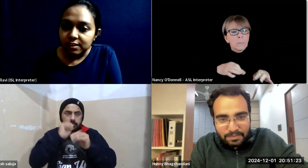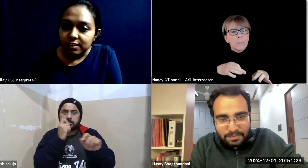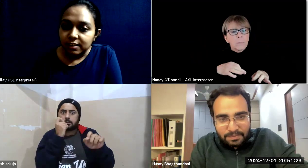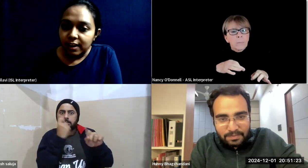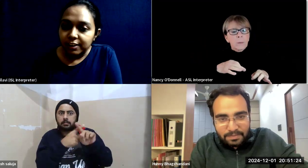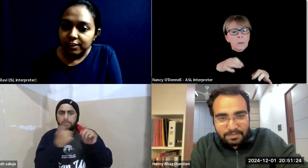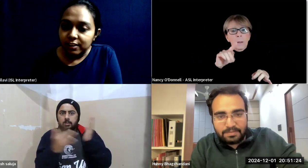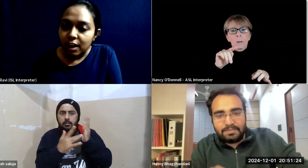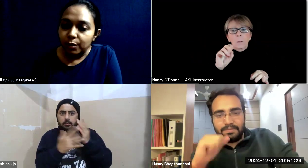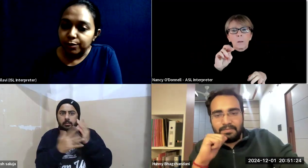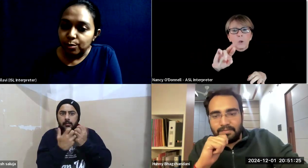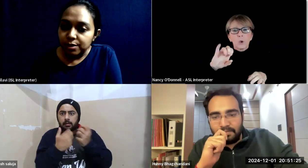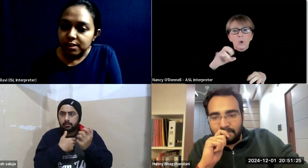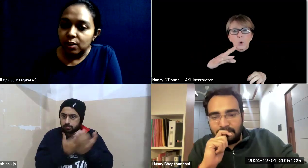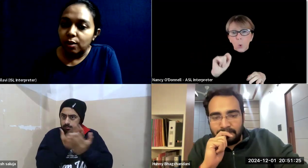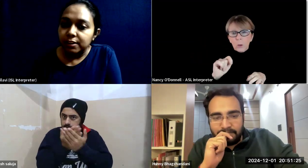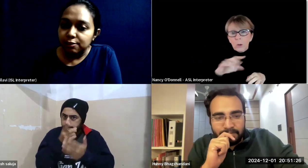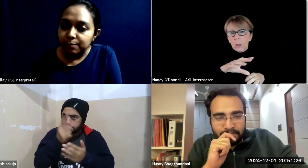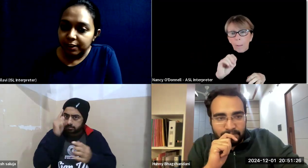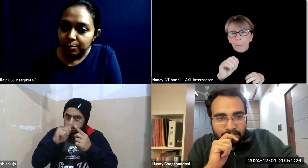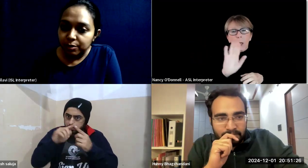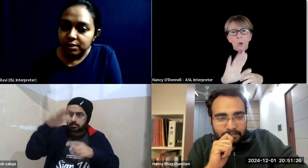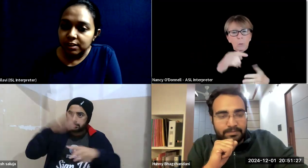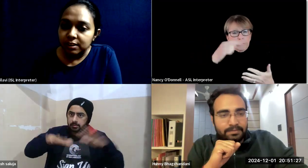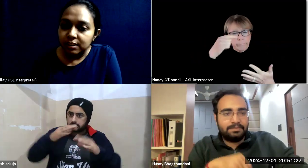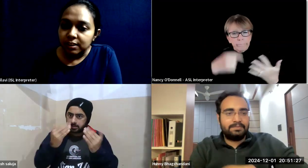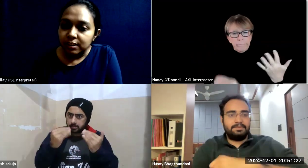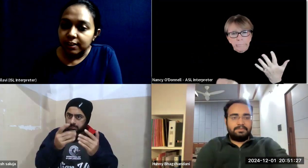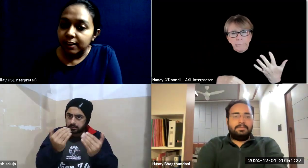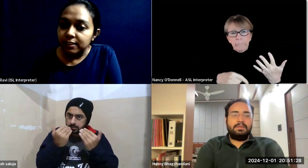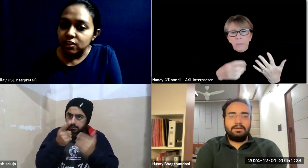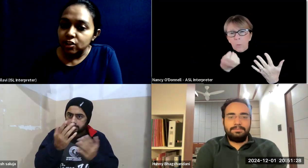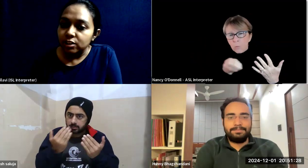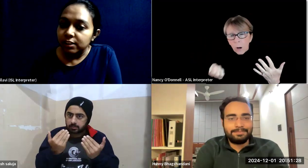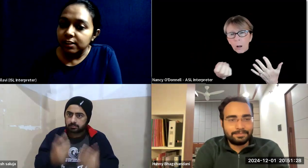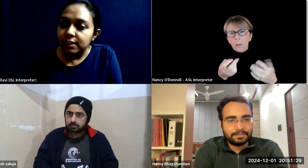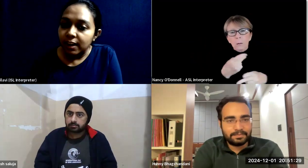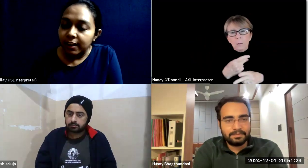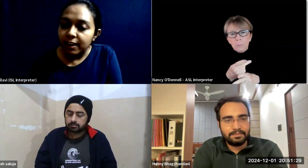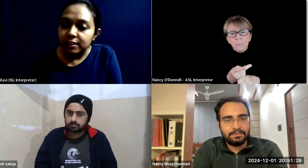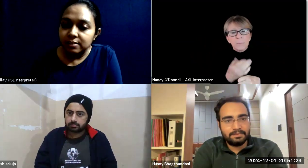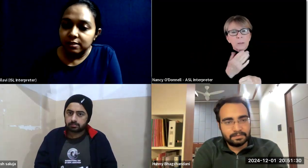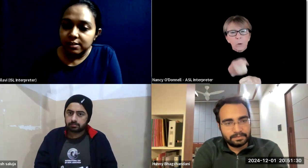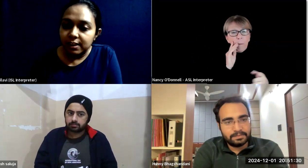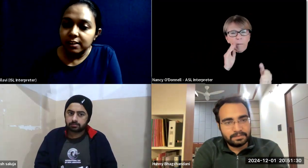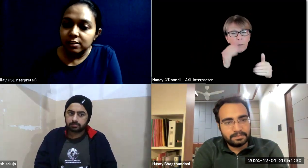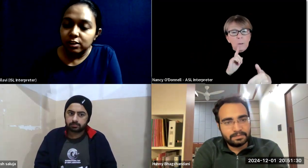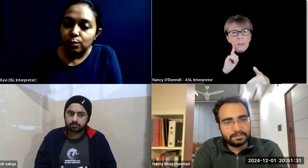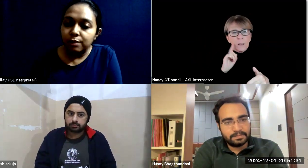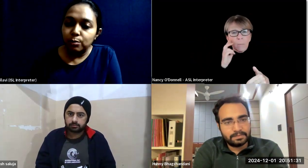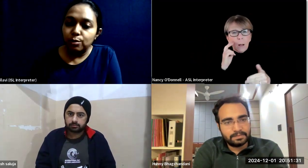And how you're focusing on the deaf blind community. Like the suggestion earlier that i had